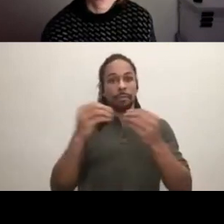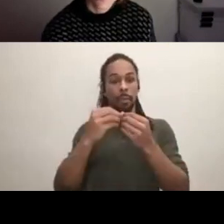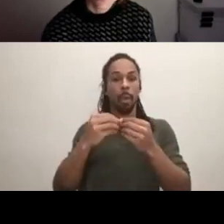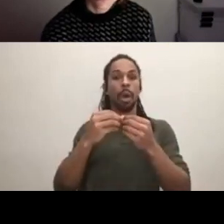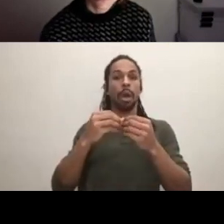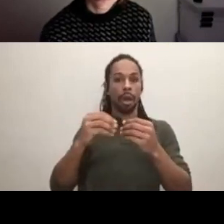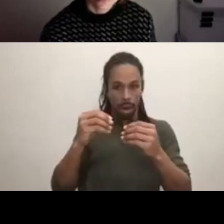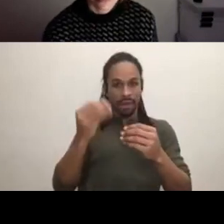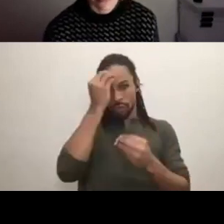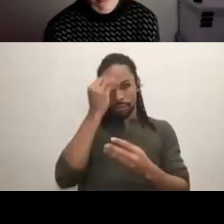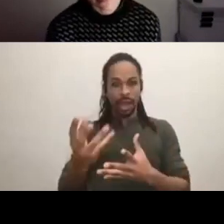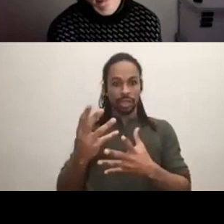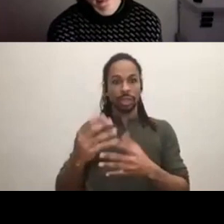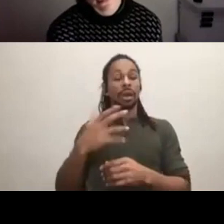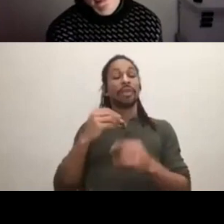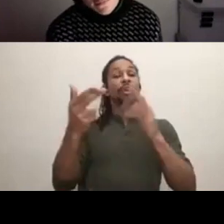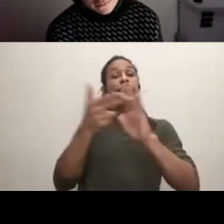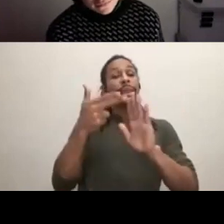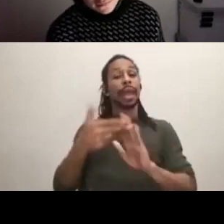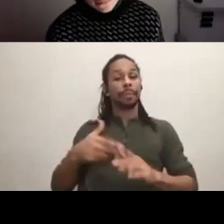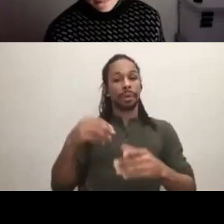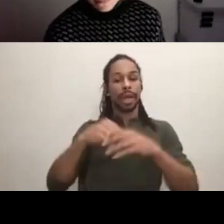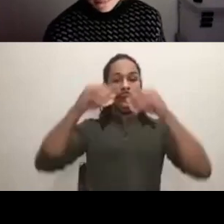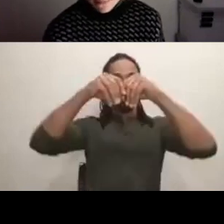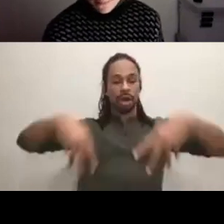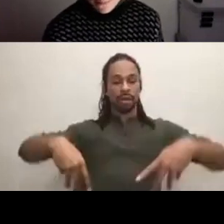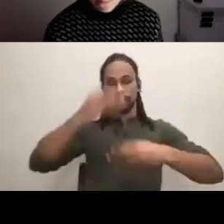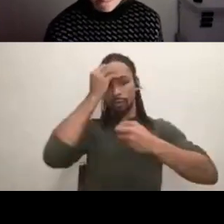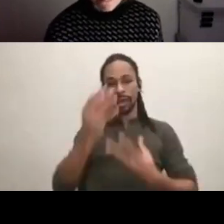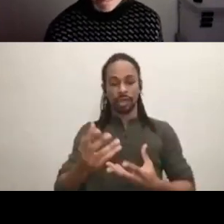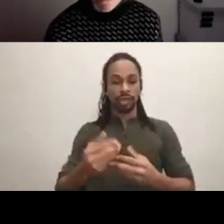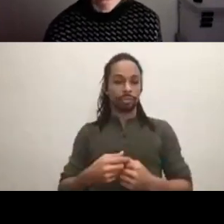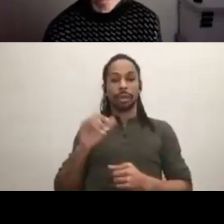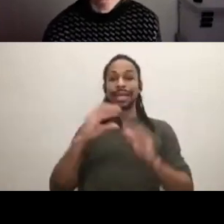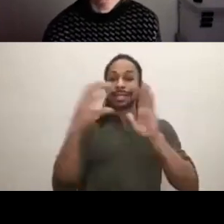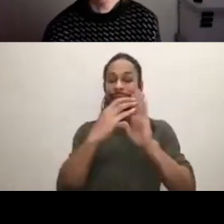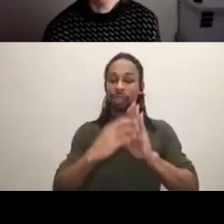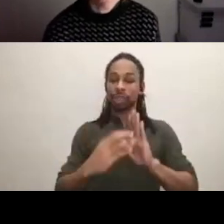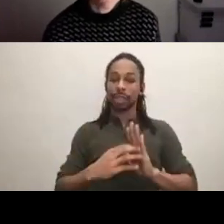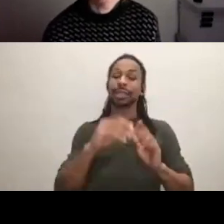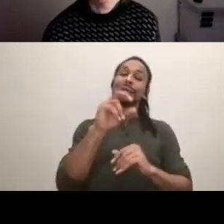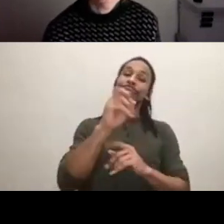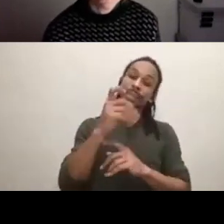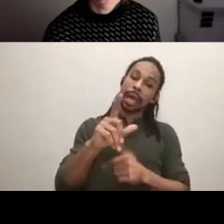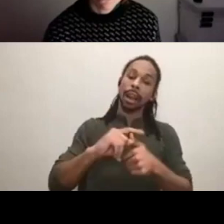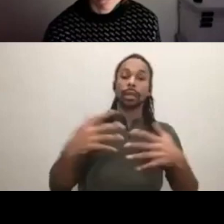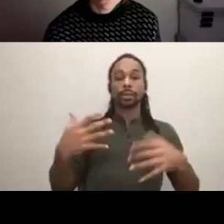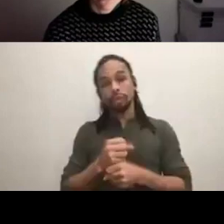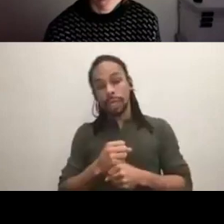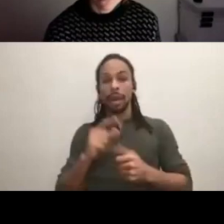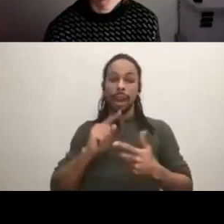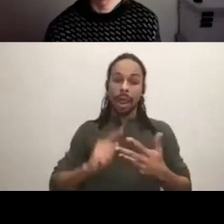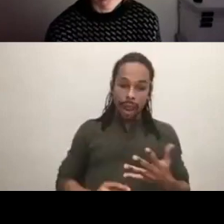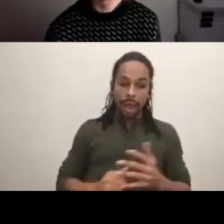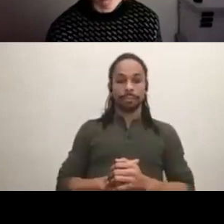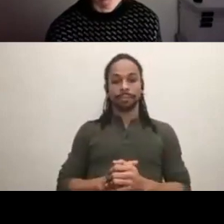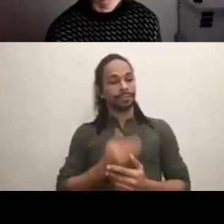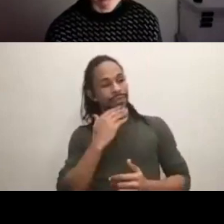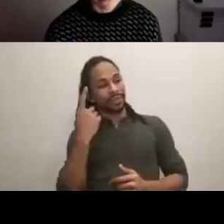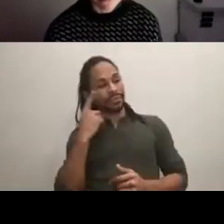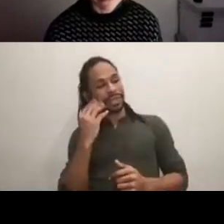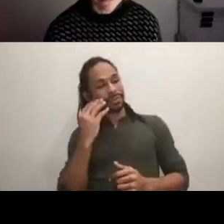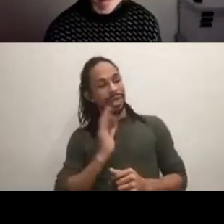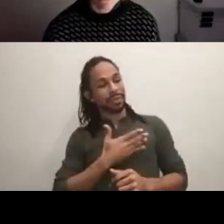having that as a choice but we'll just be reading aloud from there but you can also